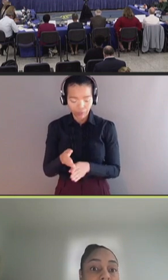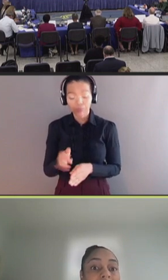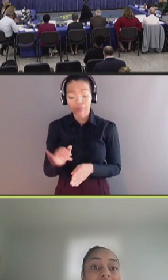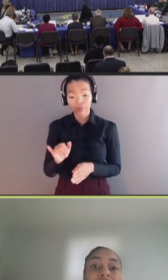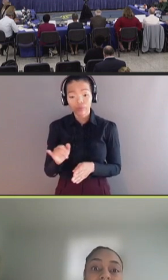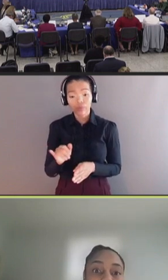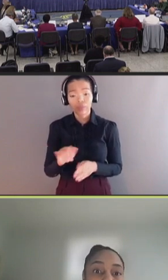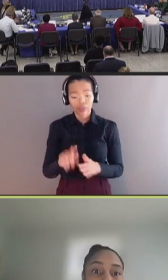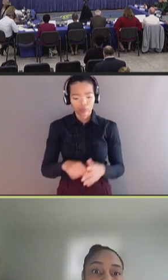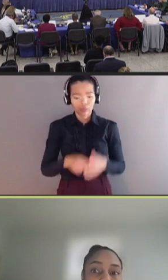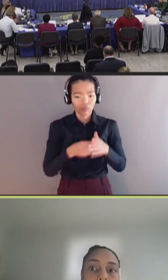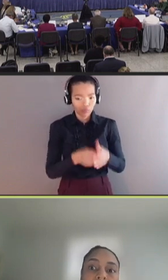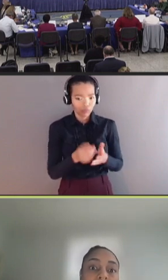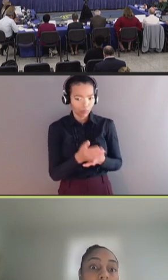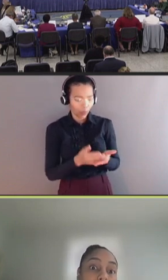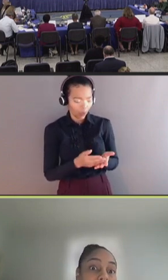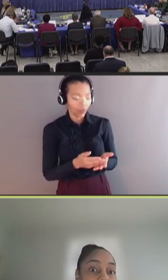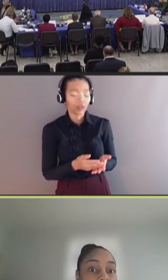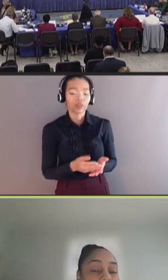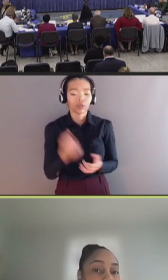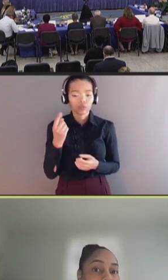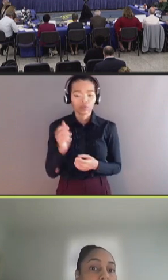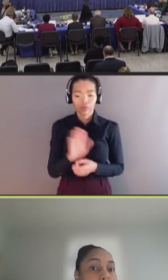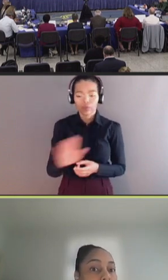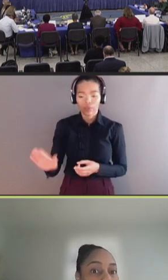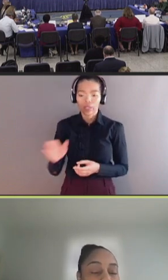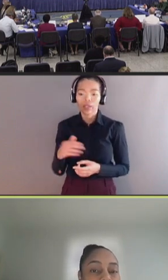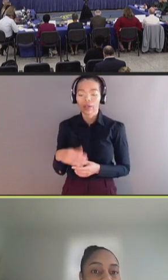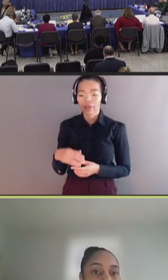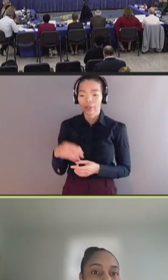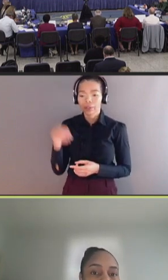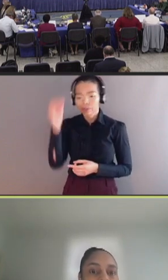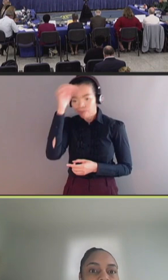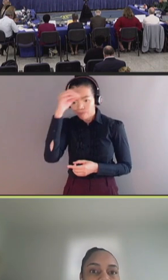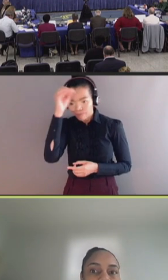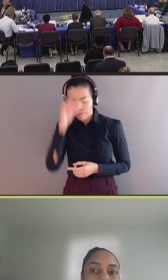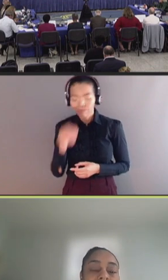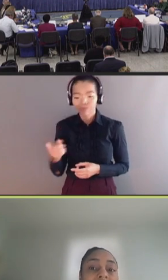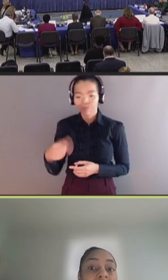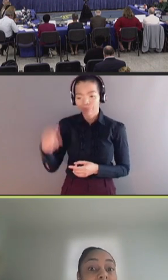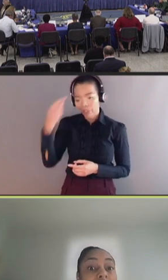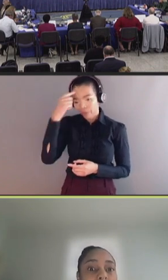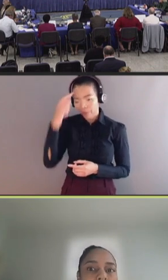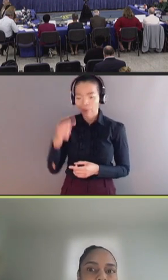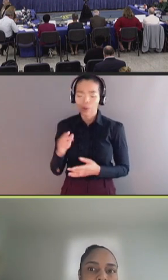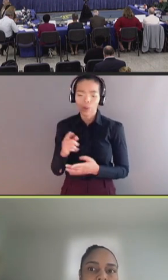understand their insights, what they perceive to be were barriers to vaccine access. And also, to